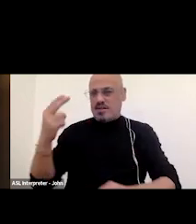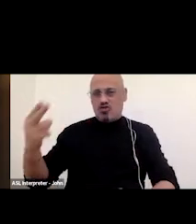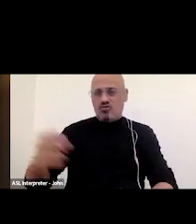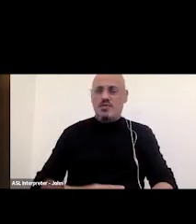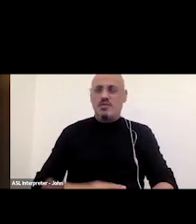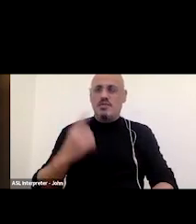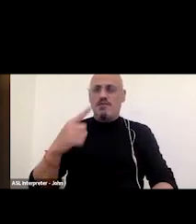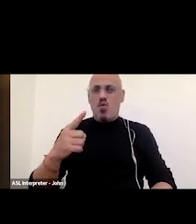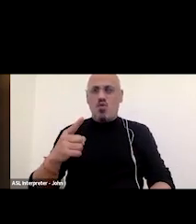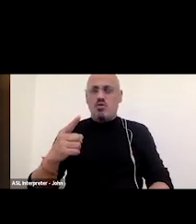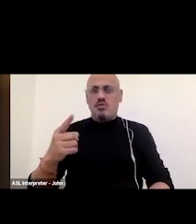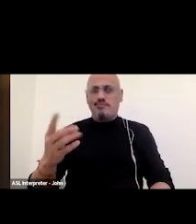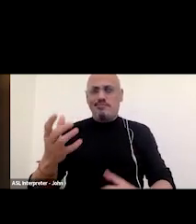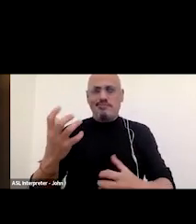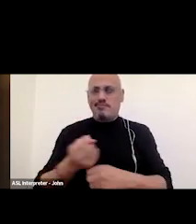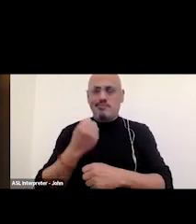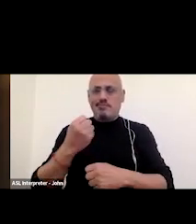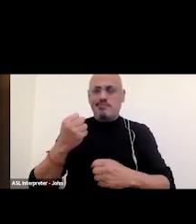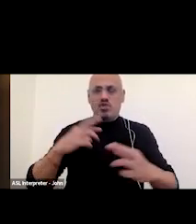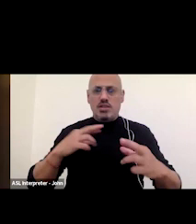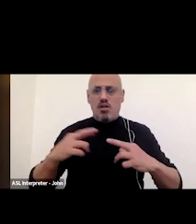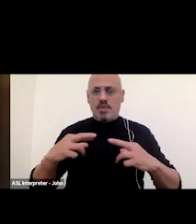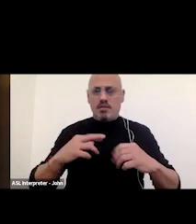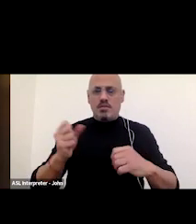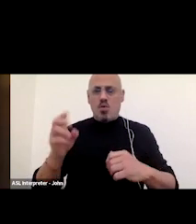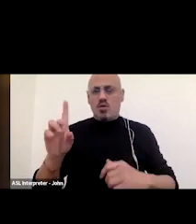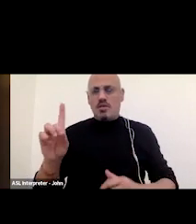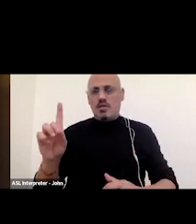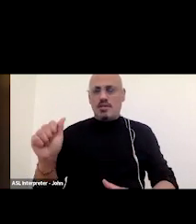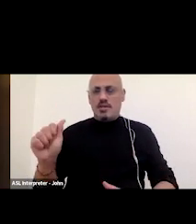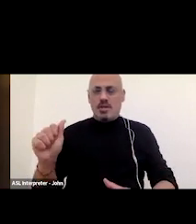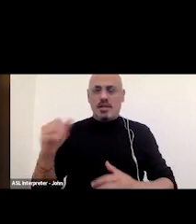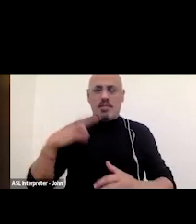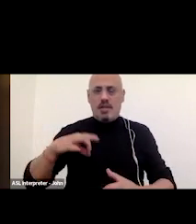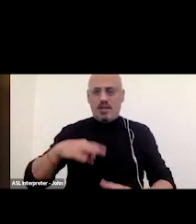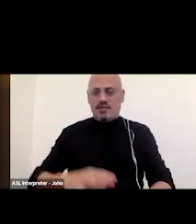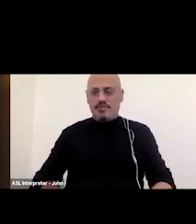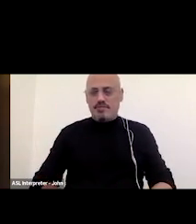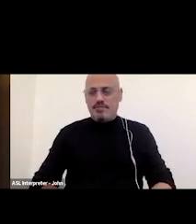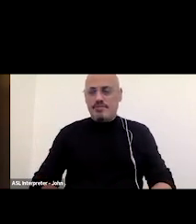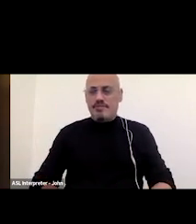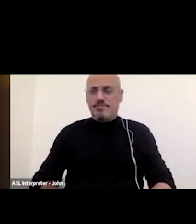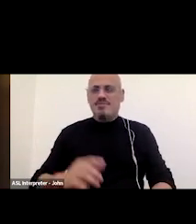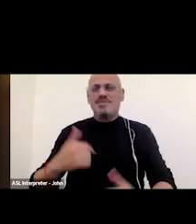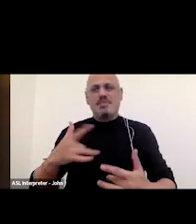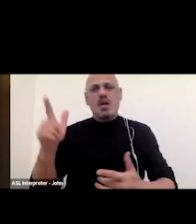to be insured for retirement or disability benefits. They're for low-income people.